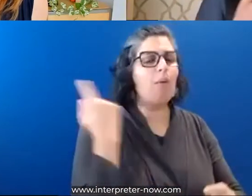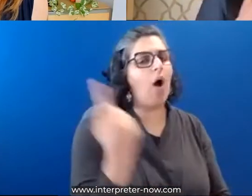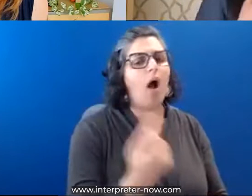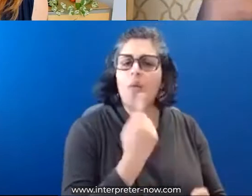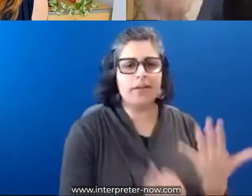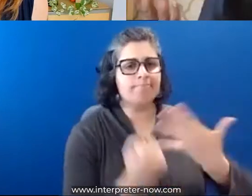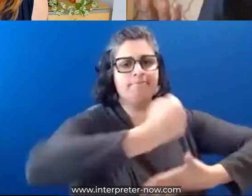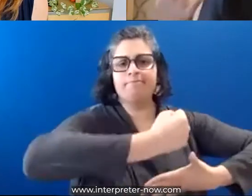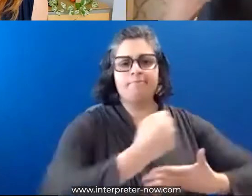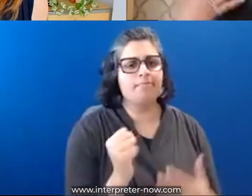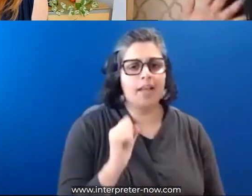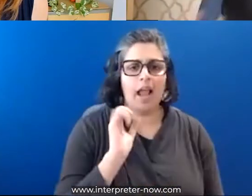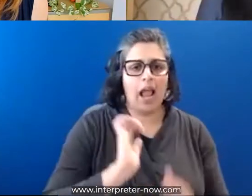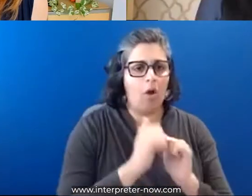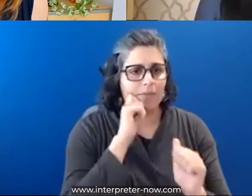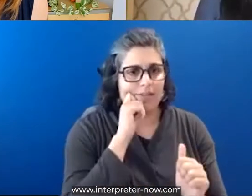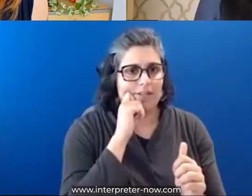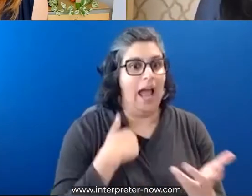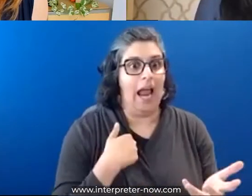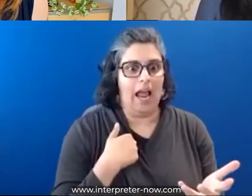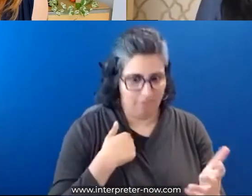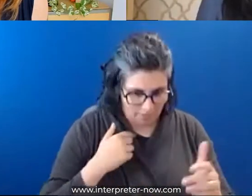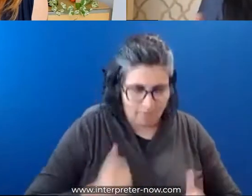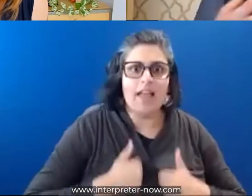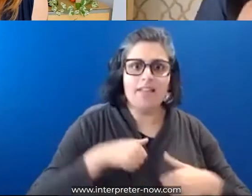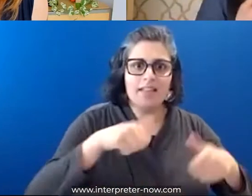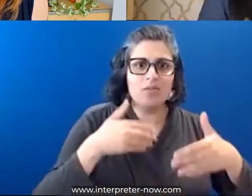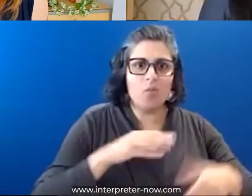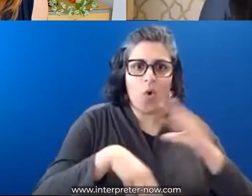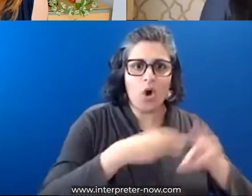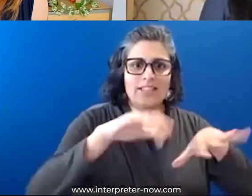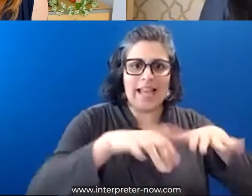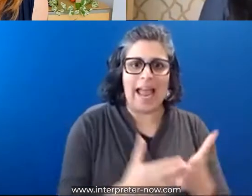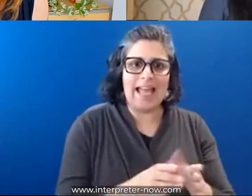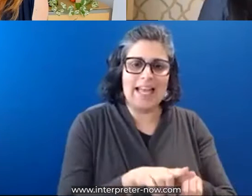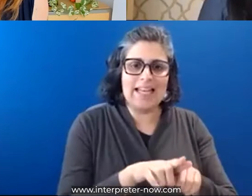I mean, I have to walk in this world as a woman of color. I will bring it to the table. We'll talk about it.